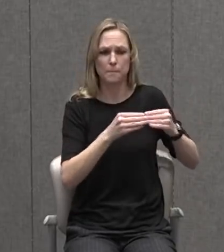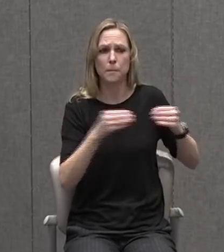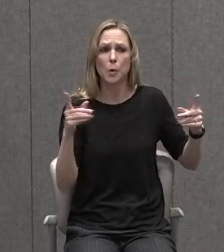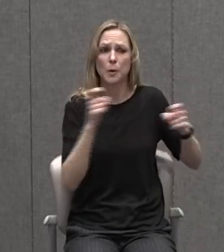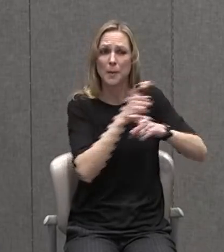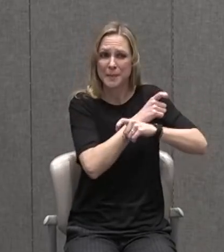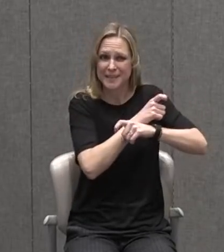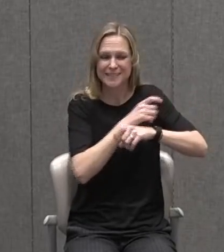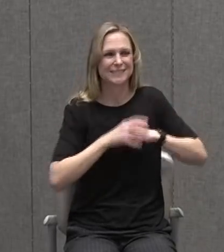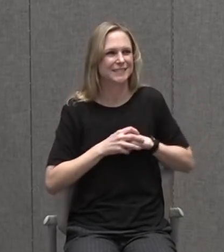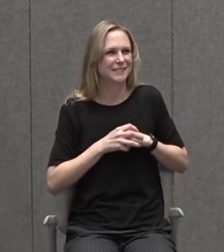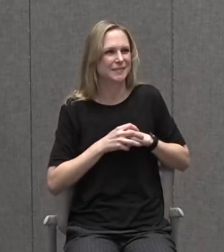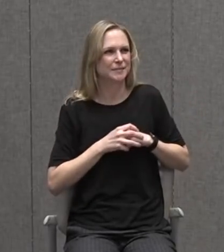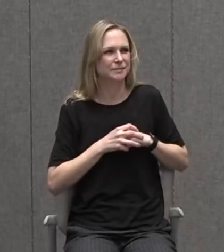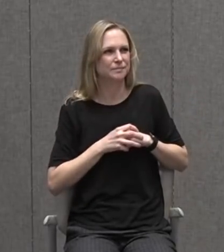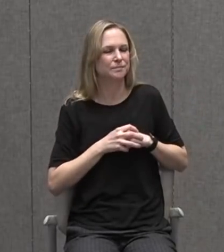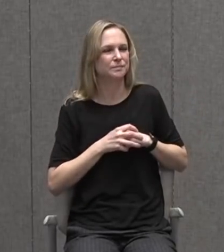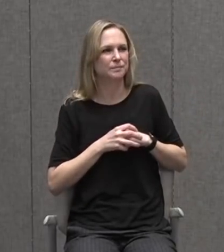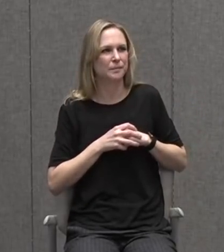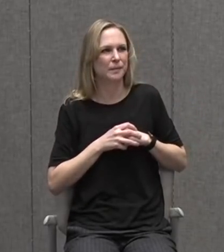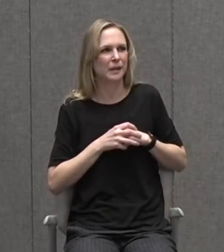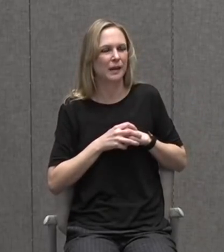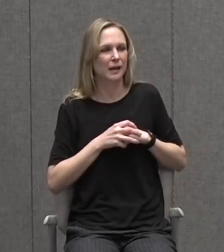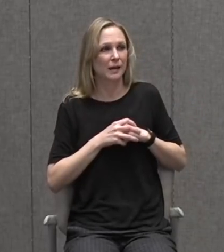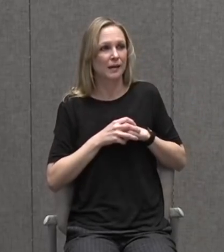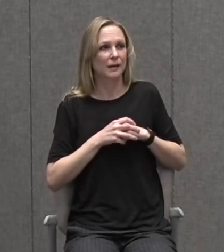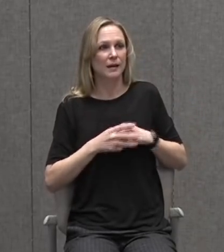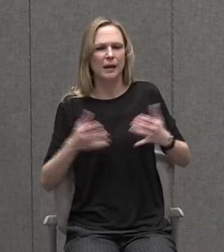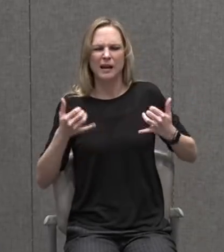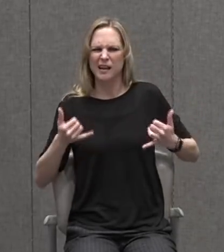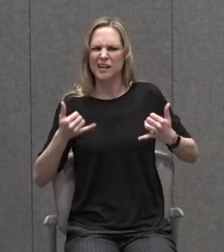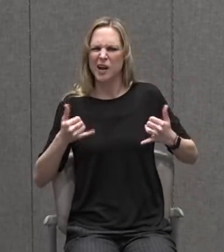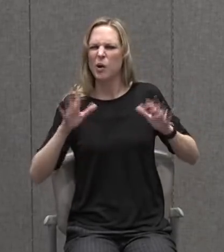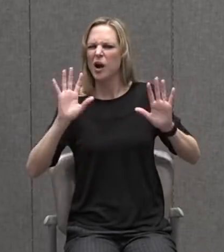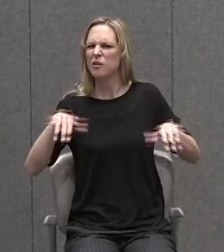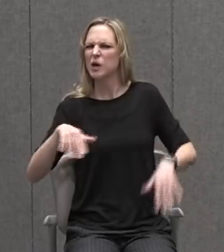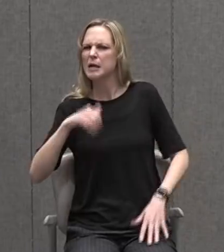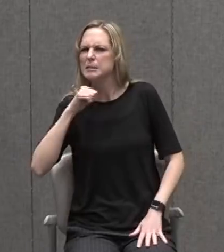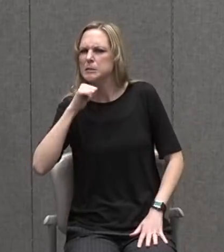Now I have here, some non-examples, actually, let me write that down.